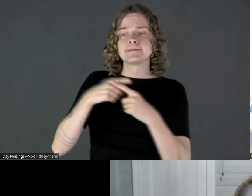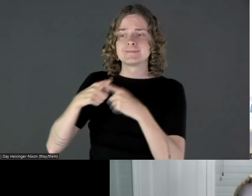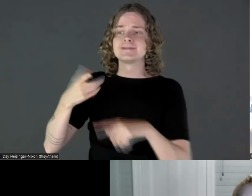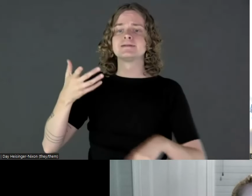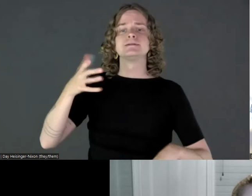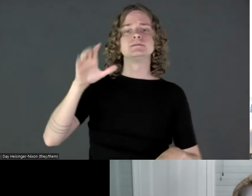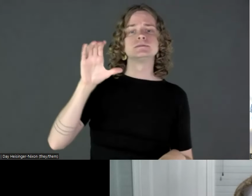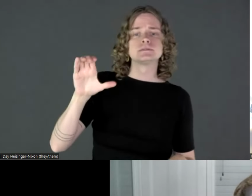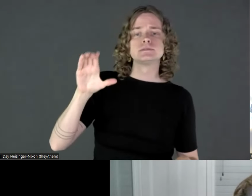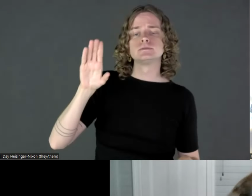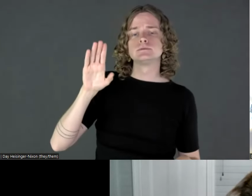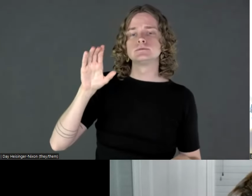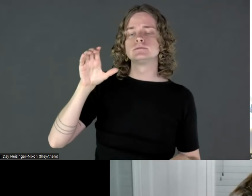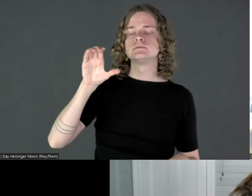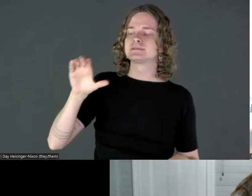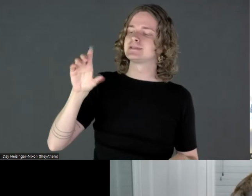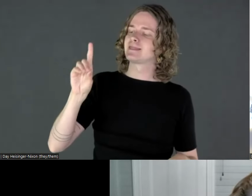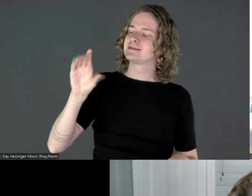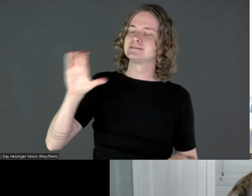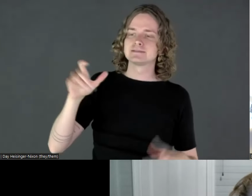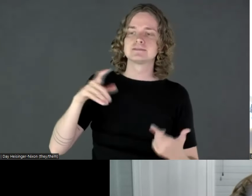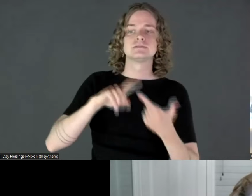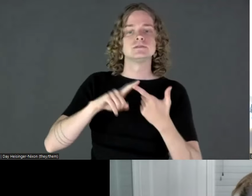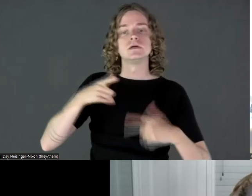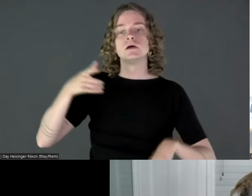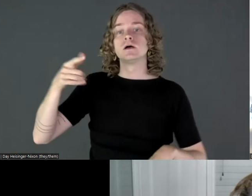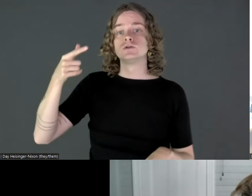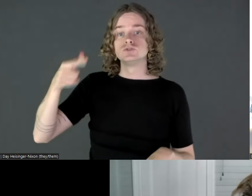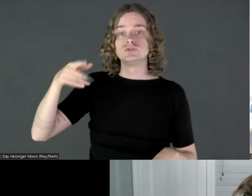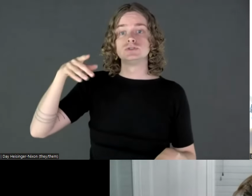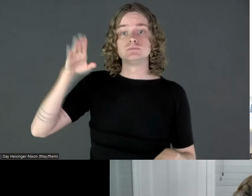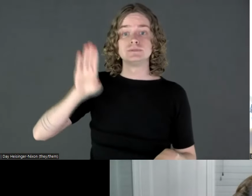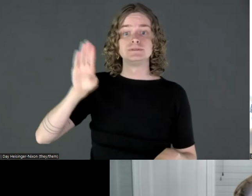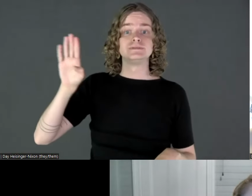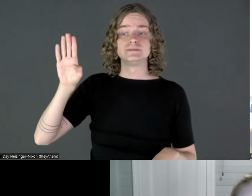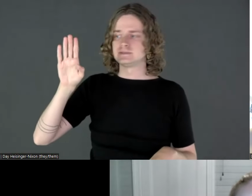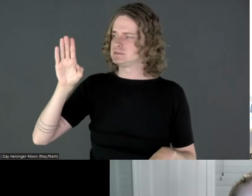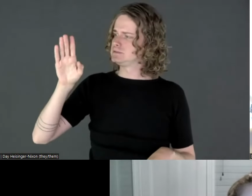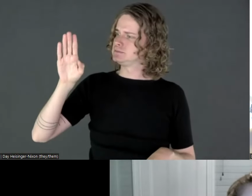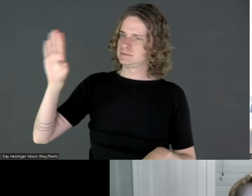you go to the GBBAOR page you will find a link to the help desk where there is more information